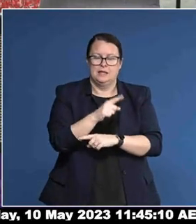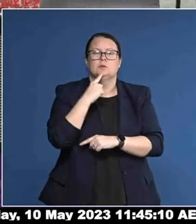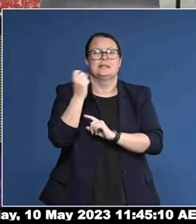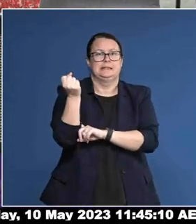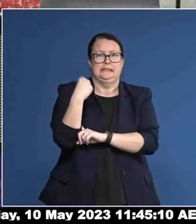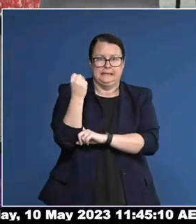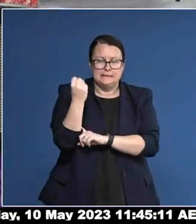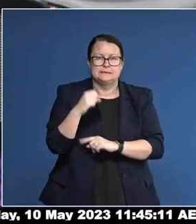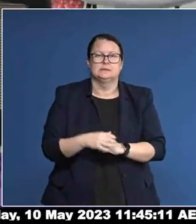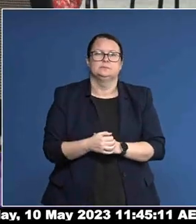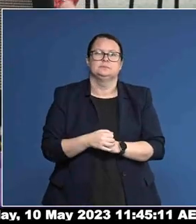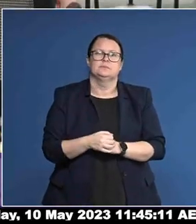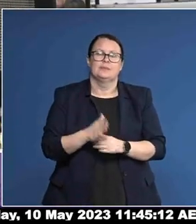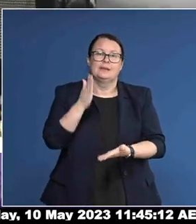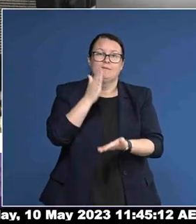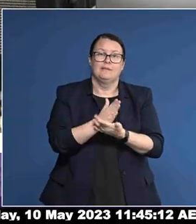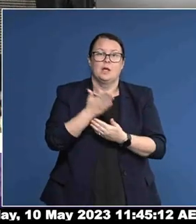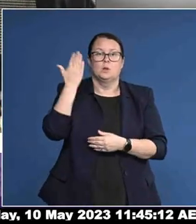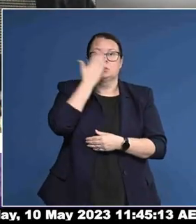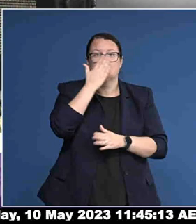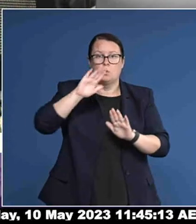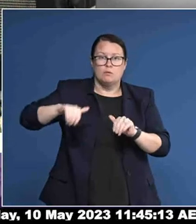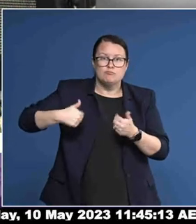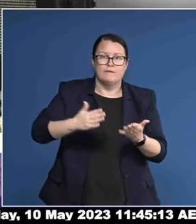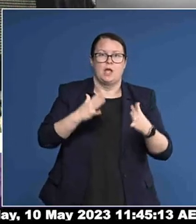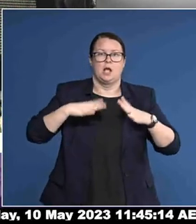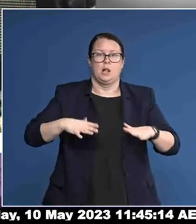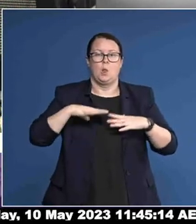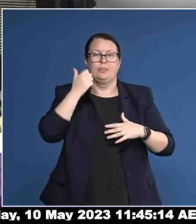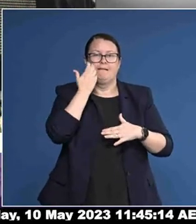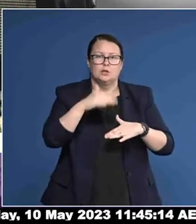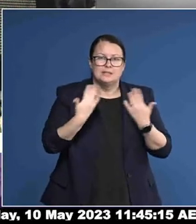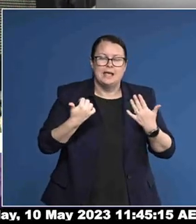She said: 'And the fact that the school are having to provide clothing every day and bathing every day was neglect?'